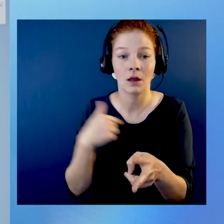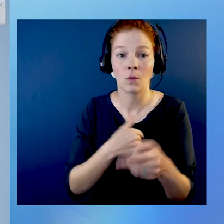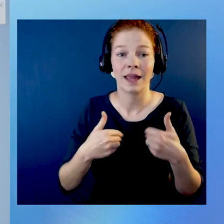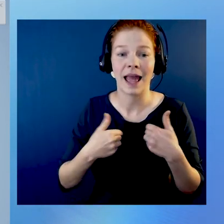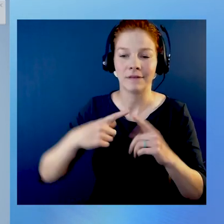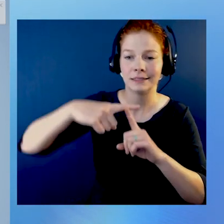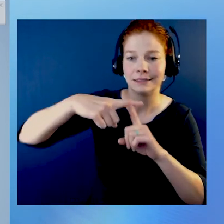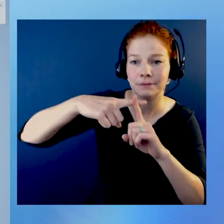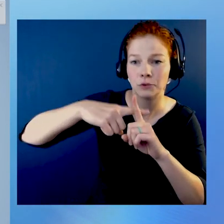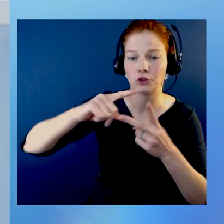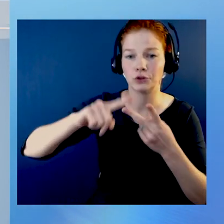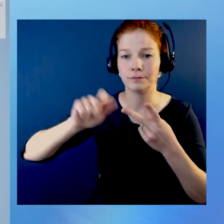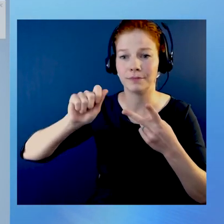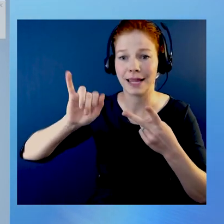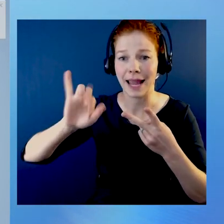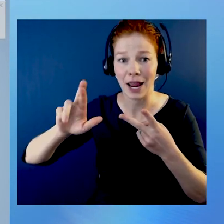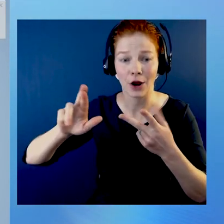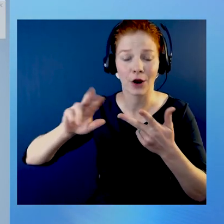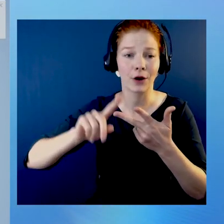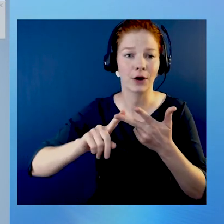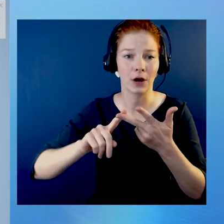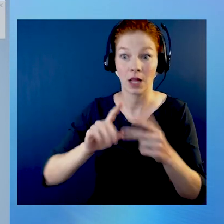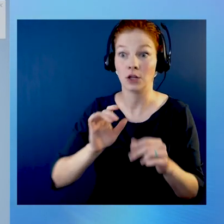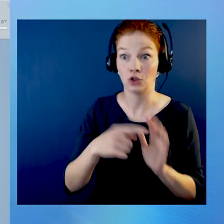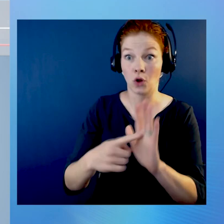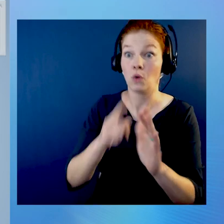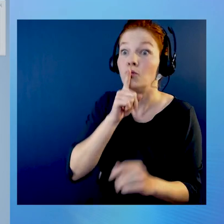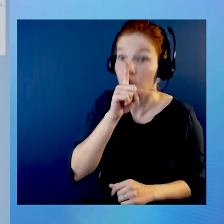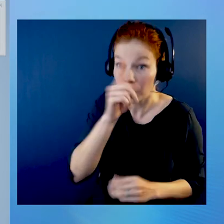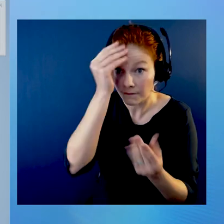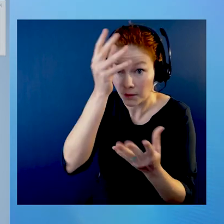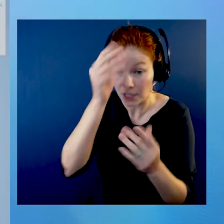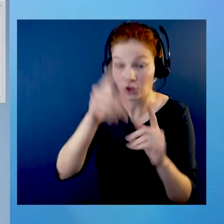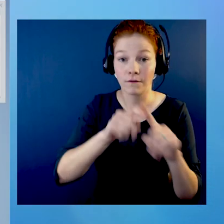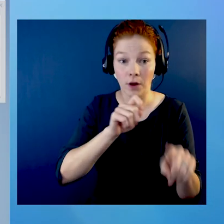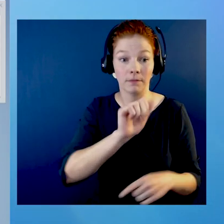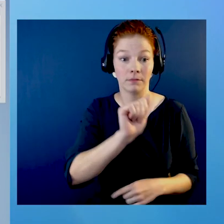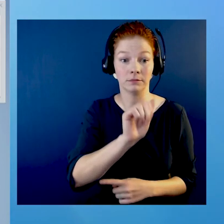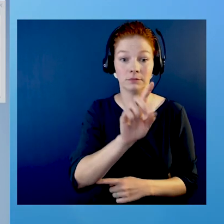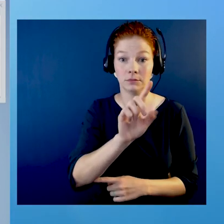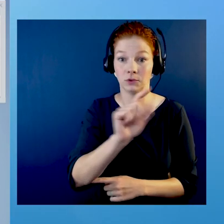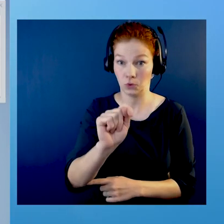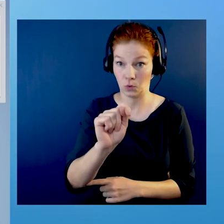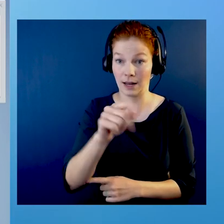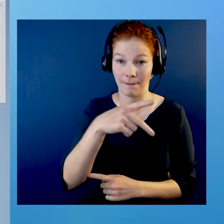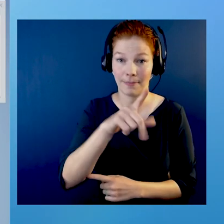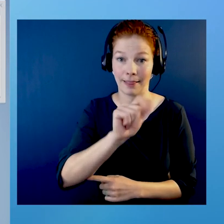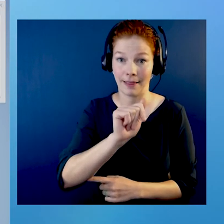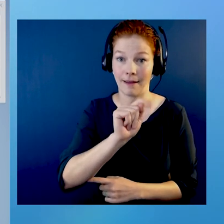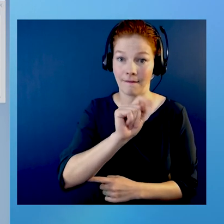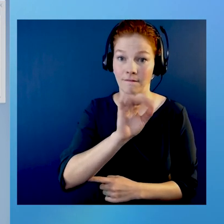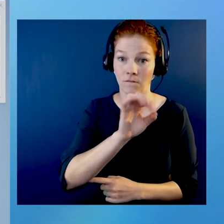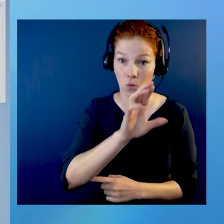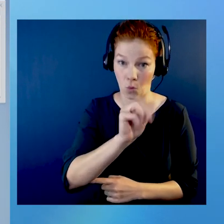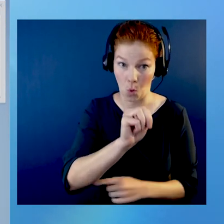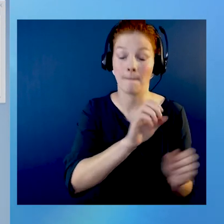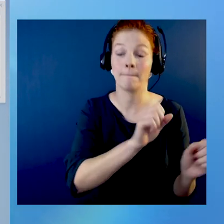things like temperature and air flow which show real-time data straight from Azure Digital Twin platform by using the great visualization tools of